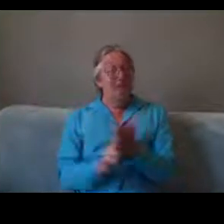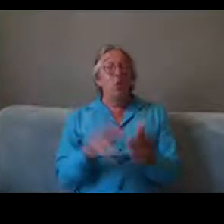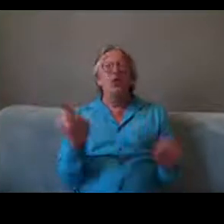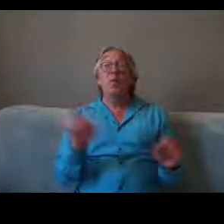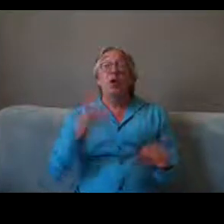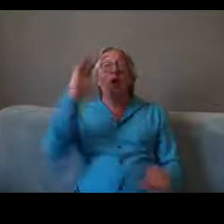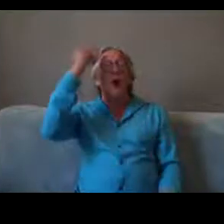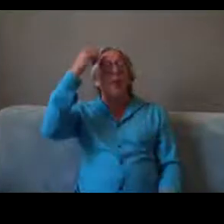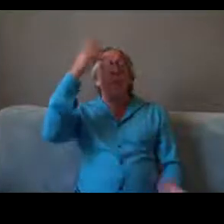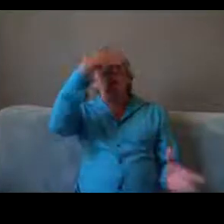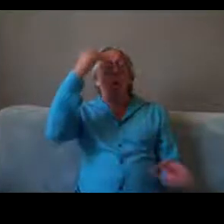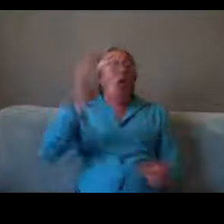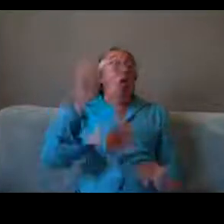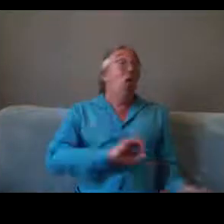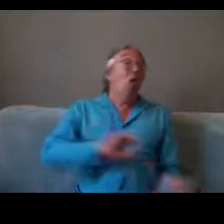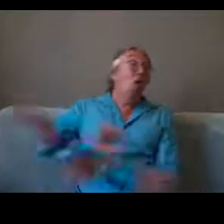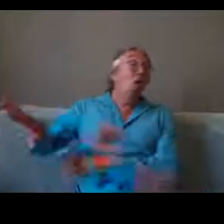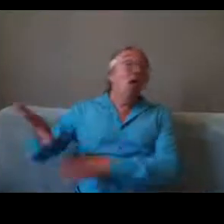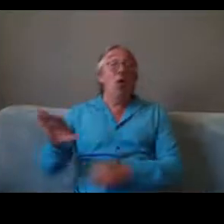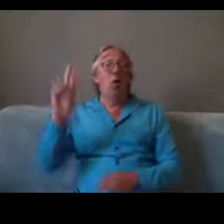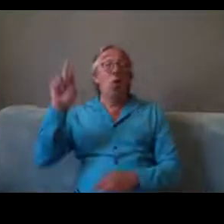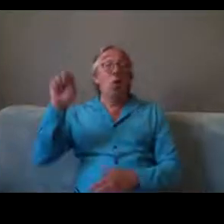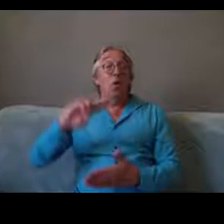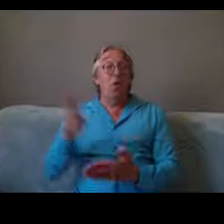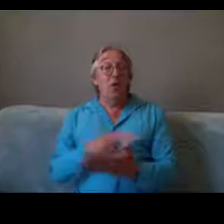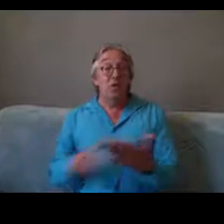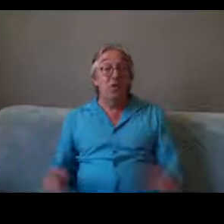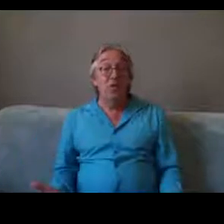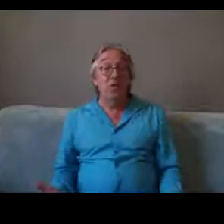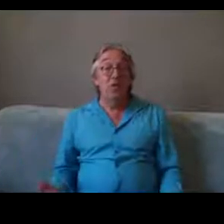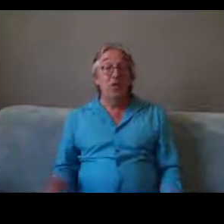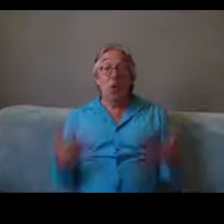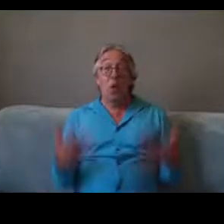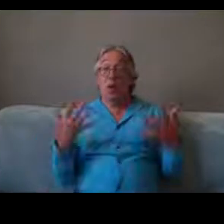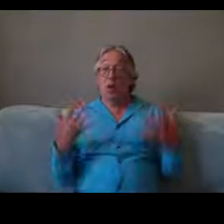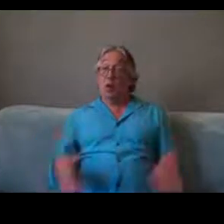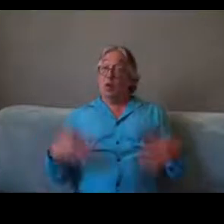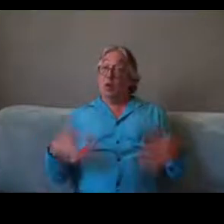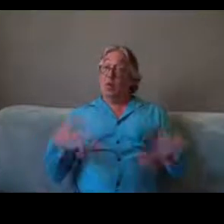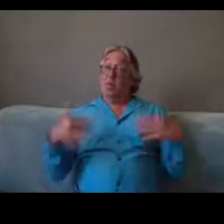So please, also be a bit patient if we repeat some basic stuff.